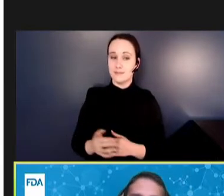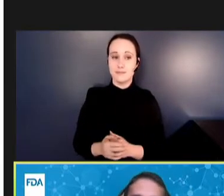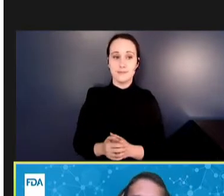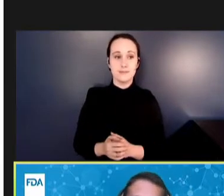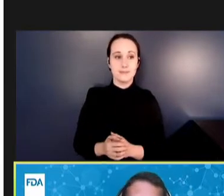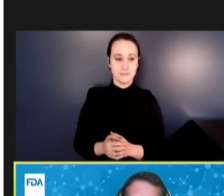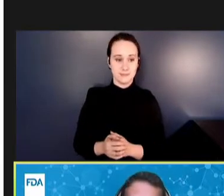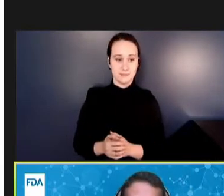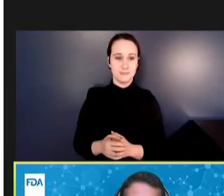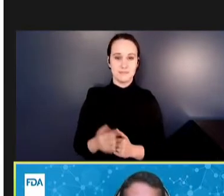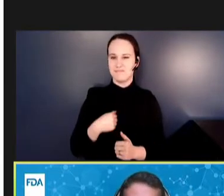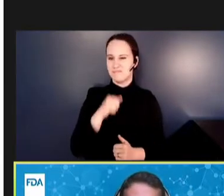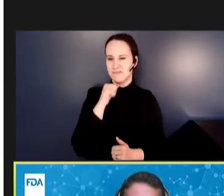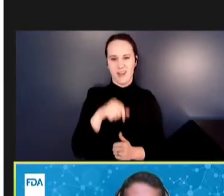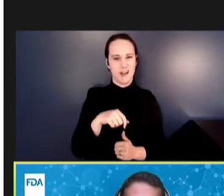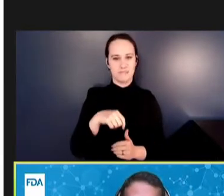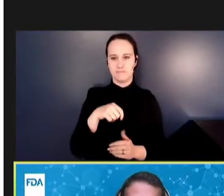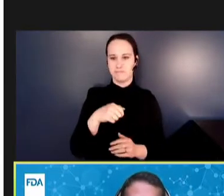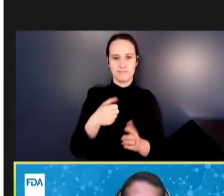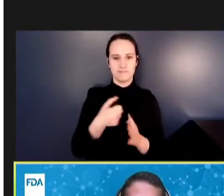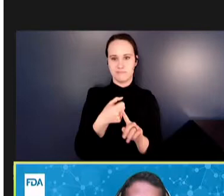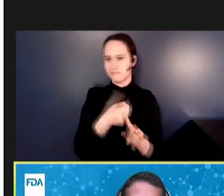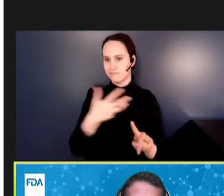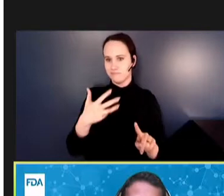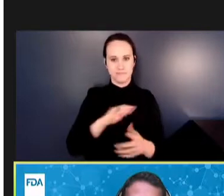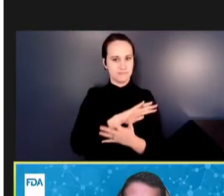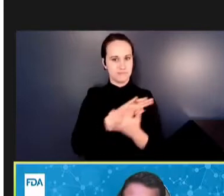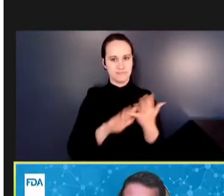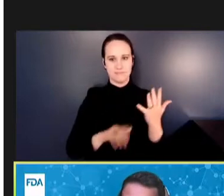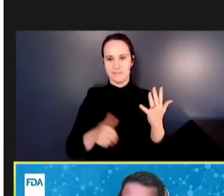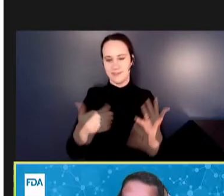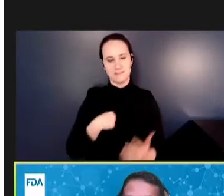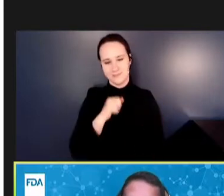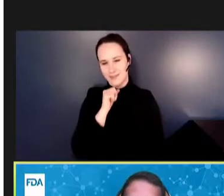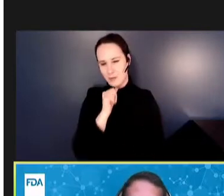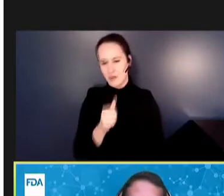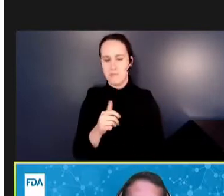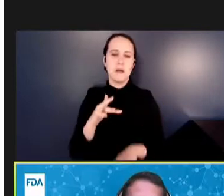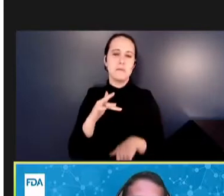not going to read all 10 guiding principles, but I just want to touch on some key aspects.